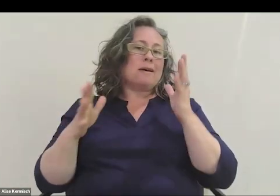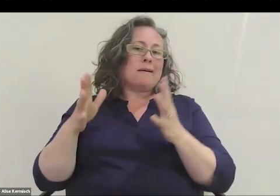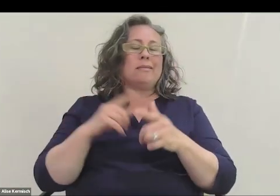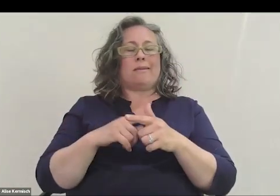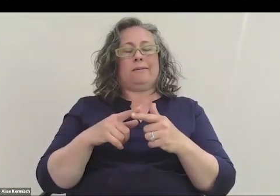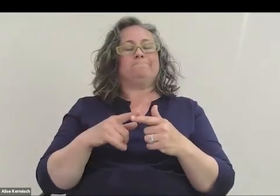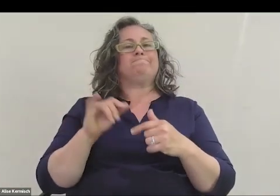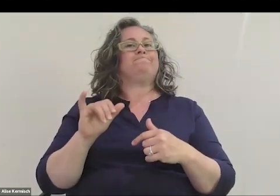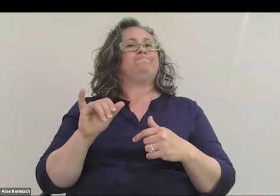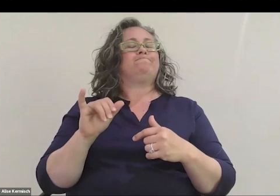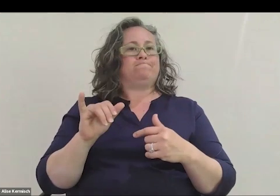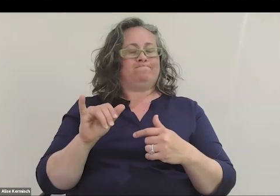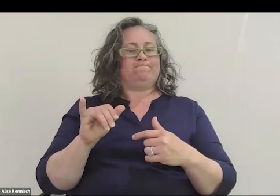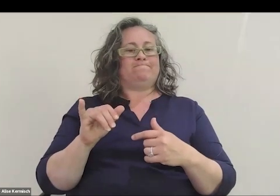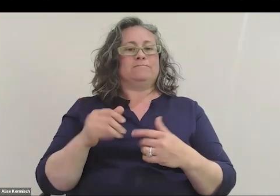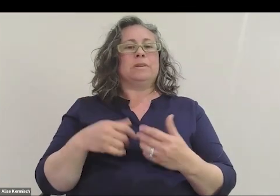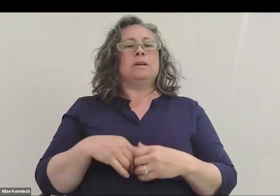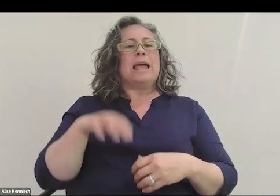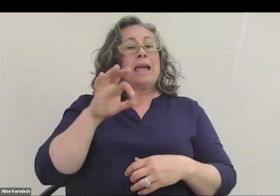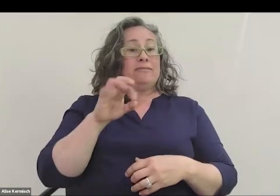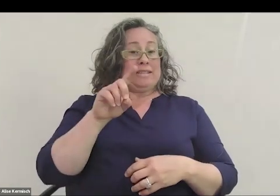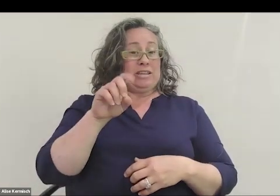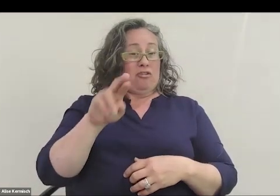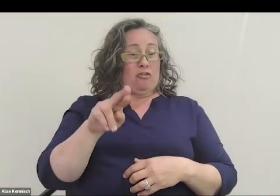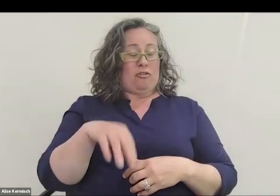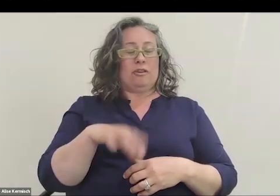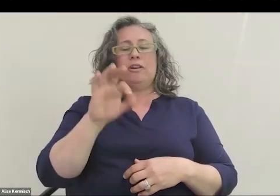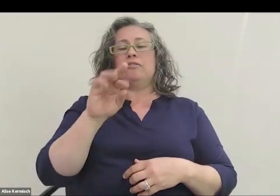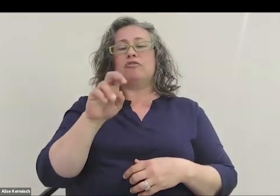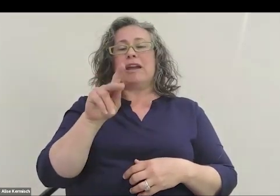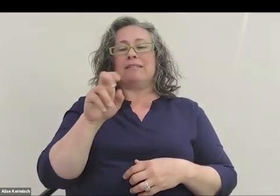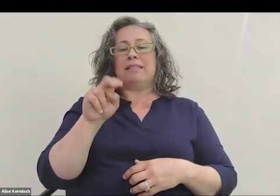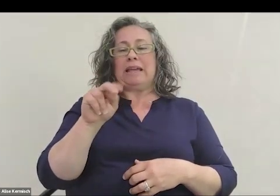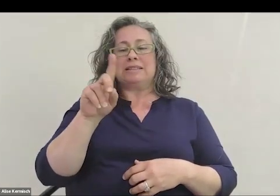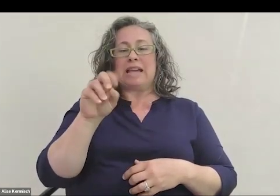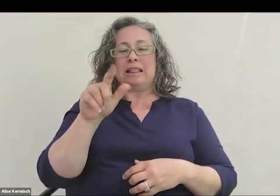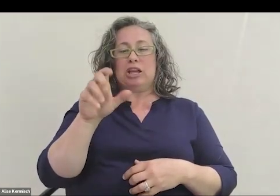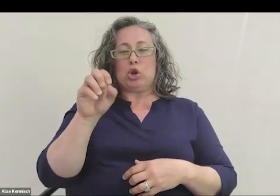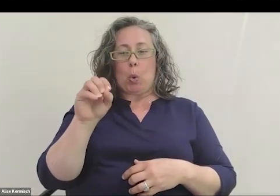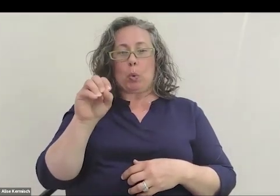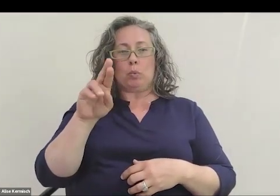FDR, so Franklin Delano Roosevelt, his image was used to shame